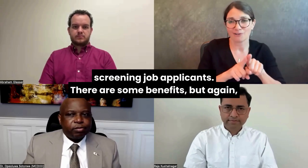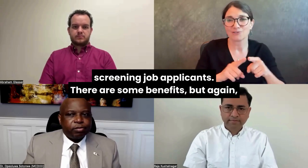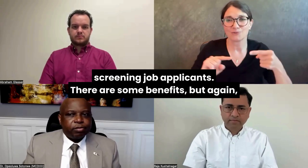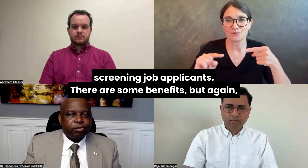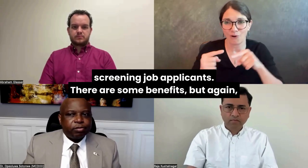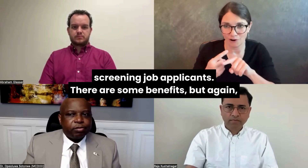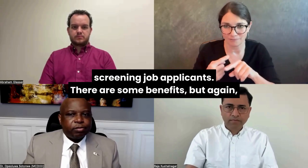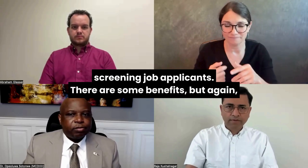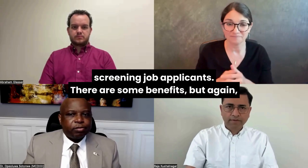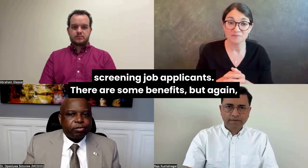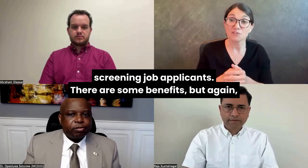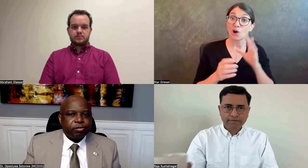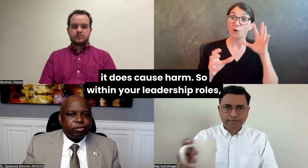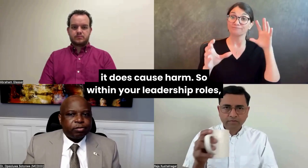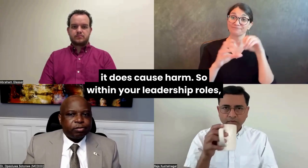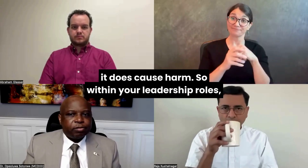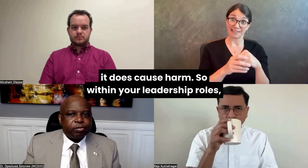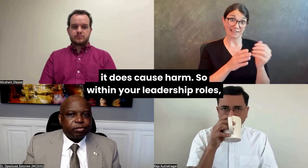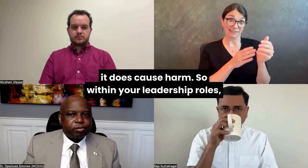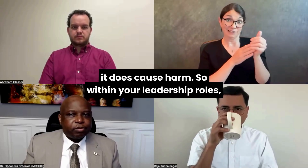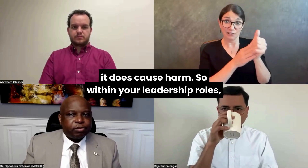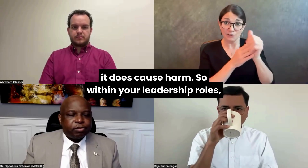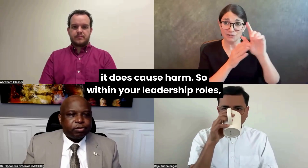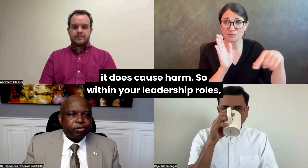it does cause harm. So within your leadership roles,